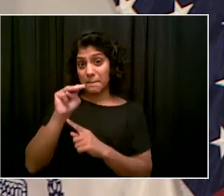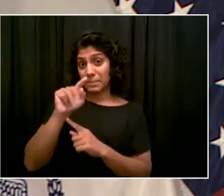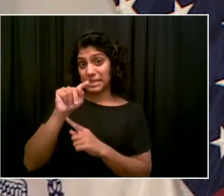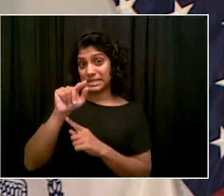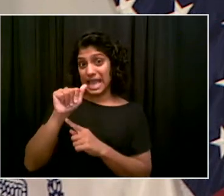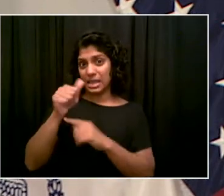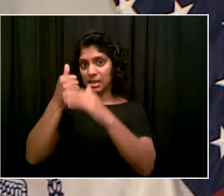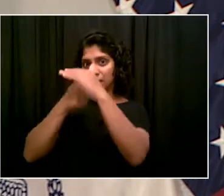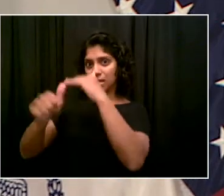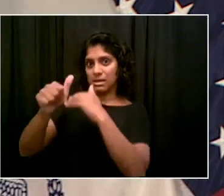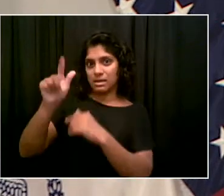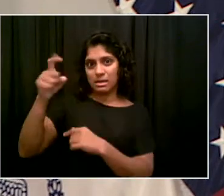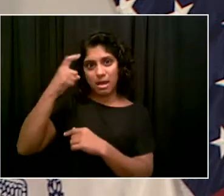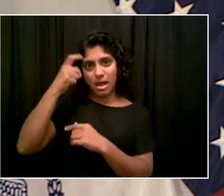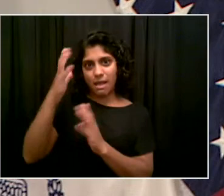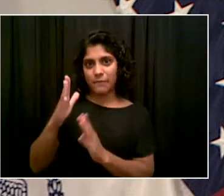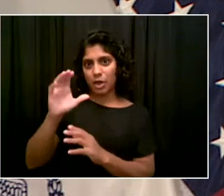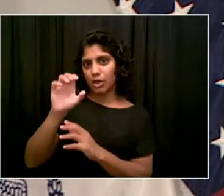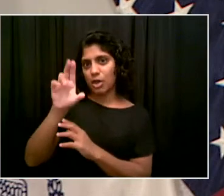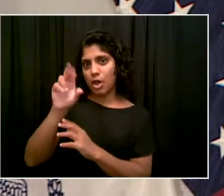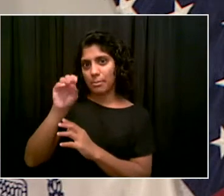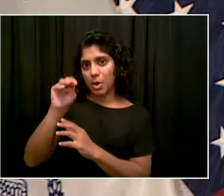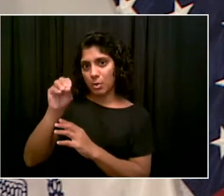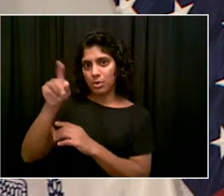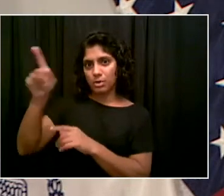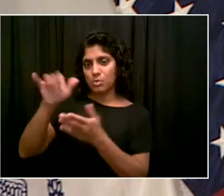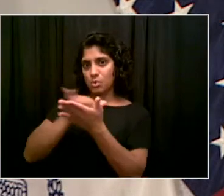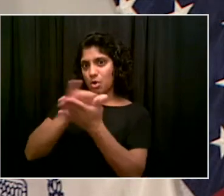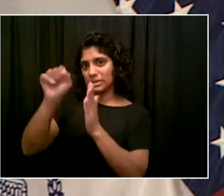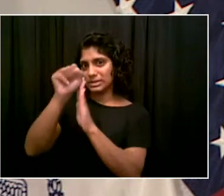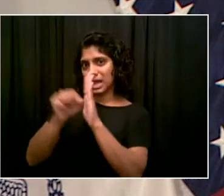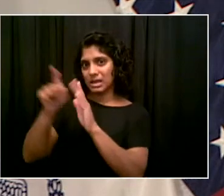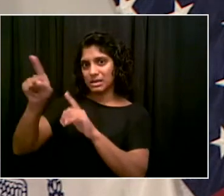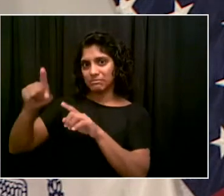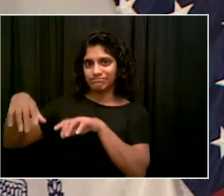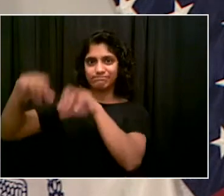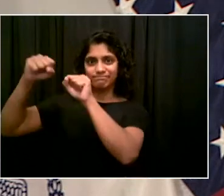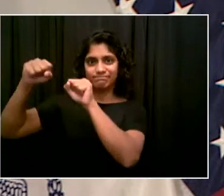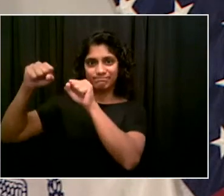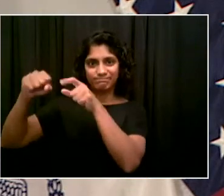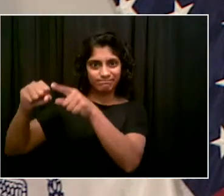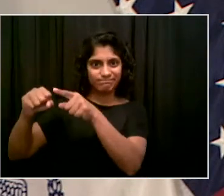WE HAVE A FEDERAL PARTNER. THAT IS GOOD NEWS. NOW WE HAVE TO